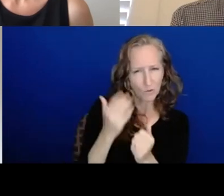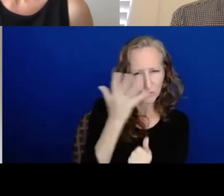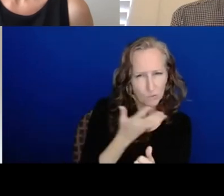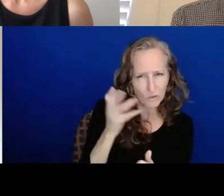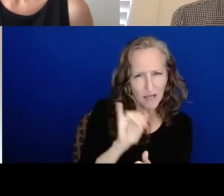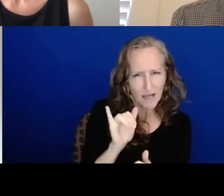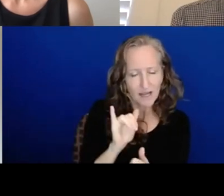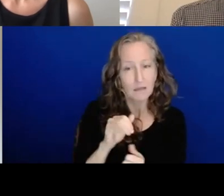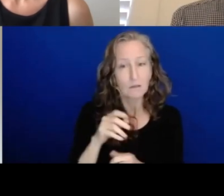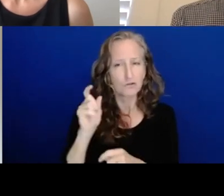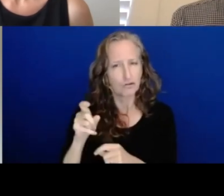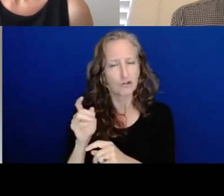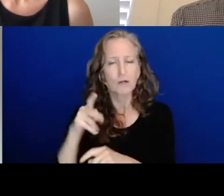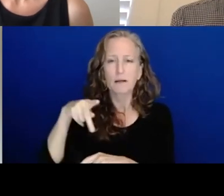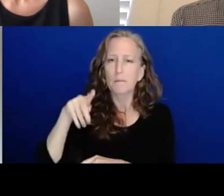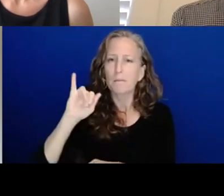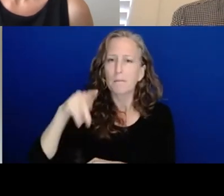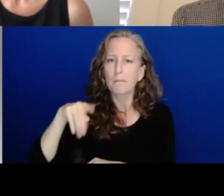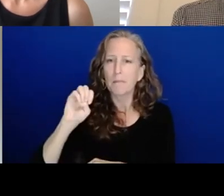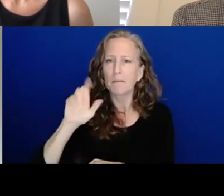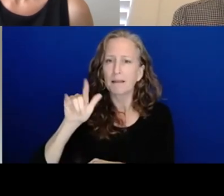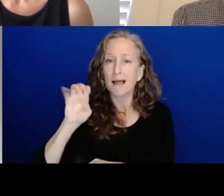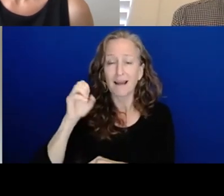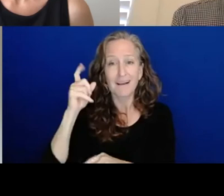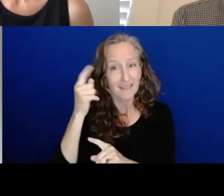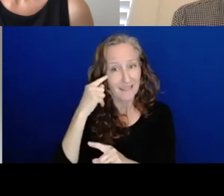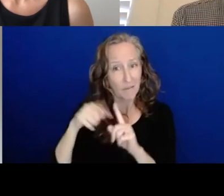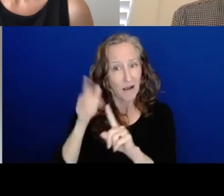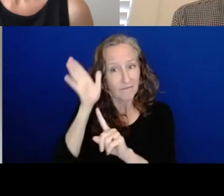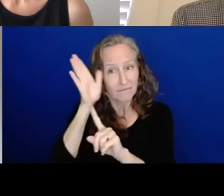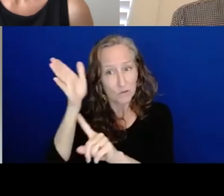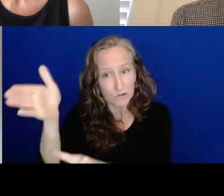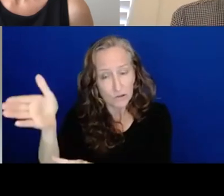be pipelining. Future forward after this. If we're in a distributed workforce, that